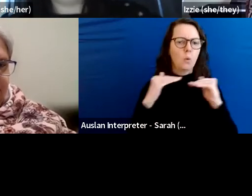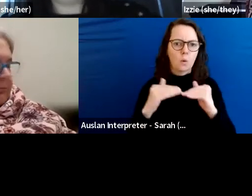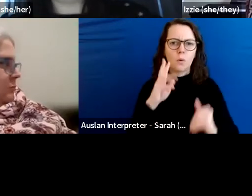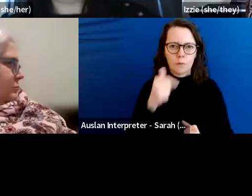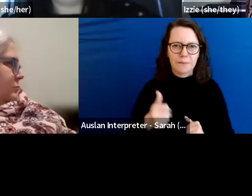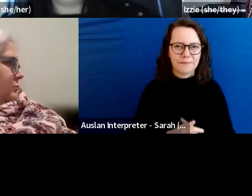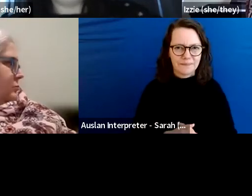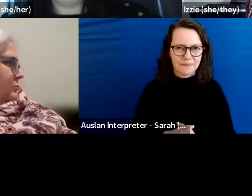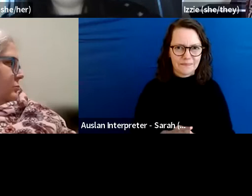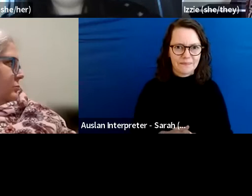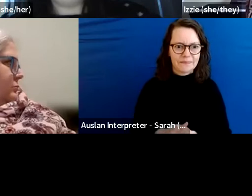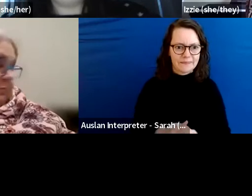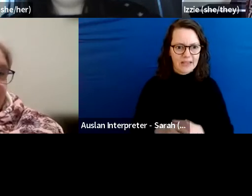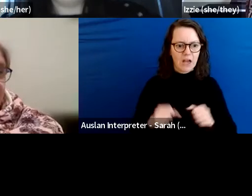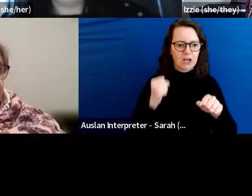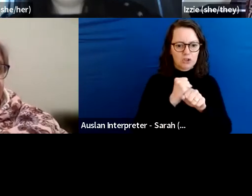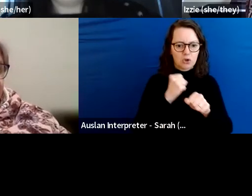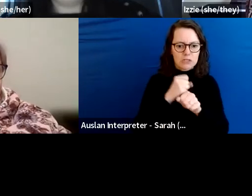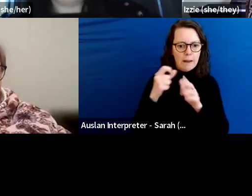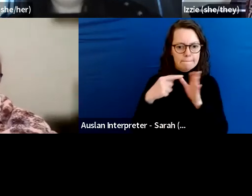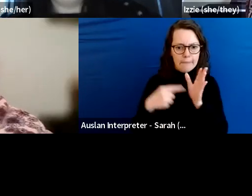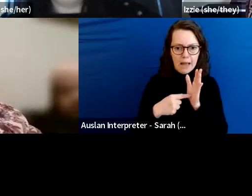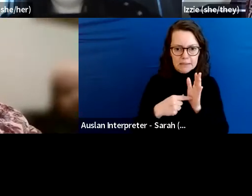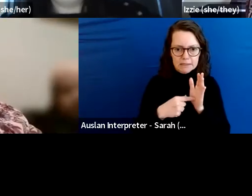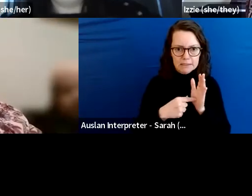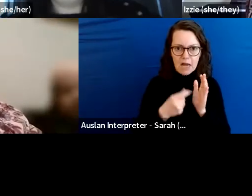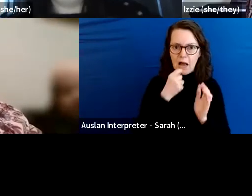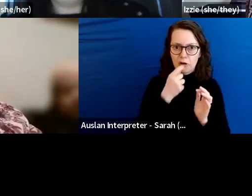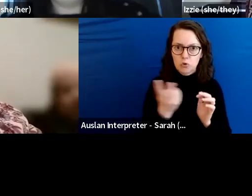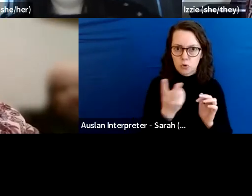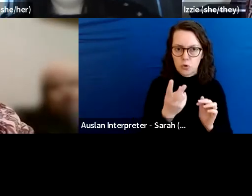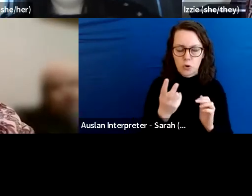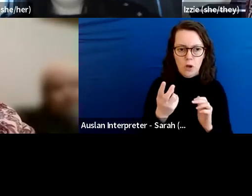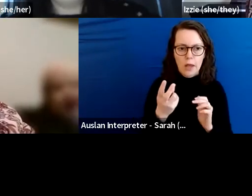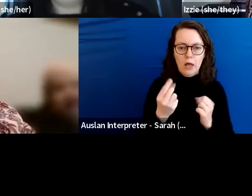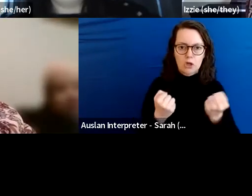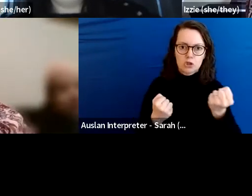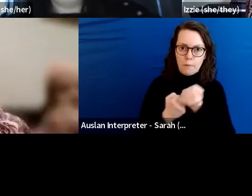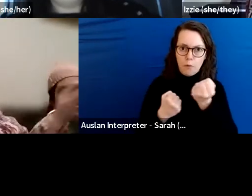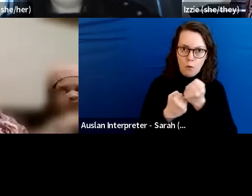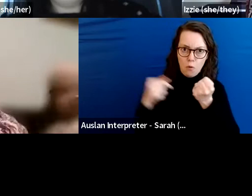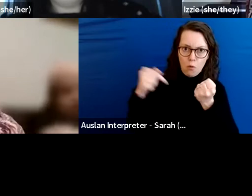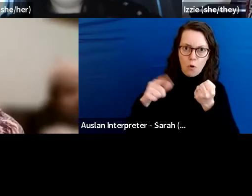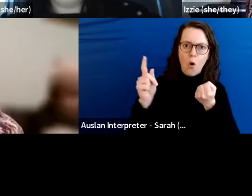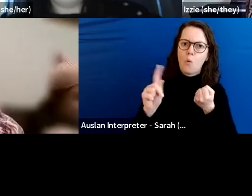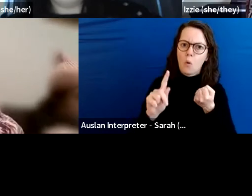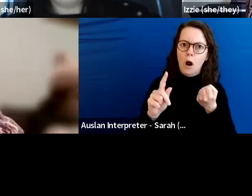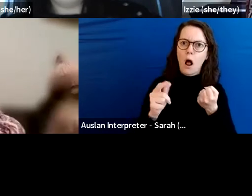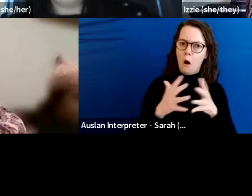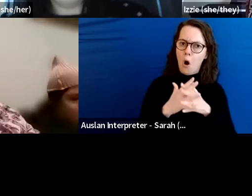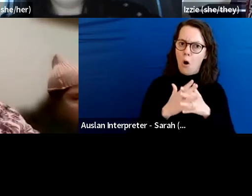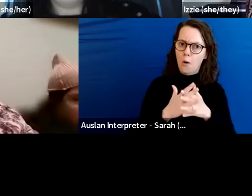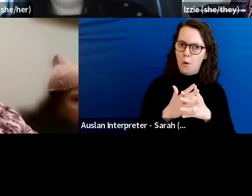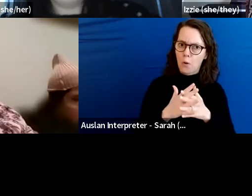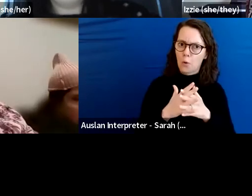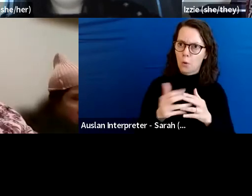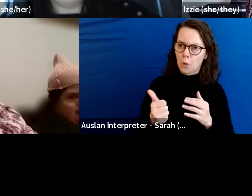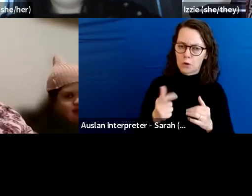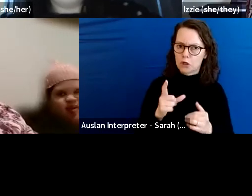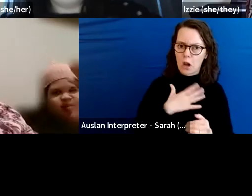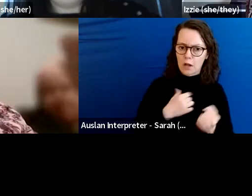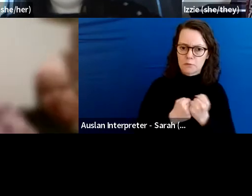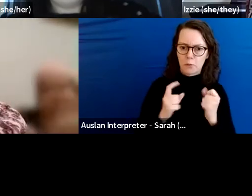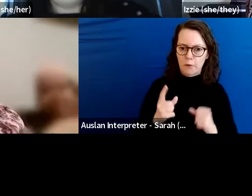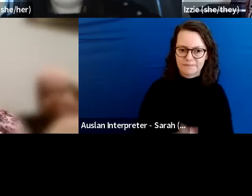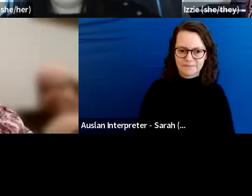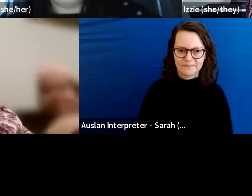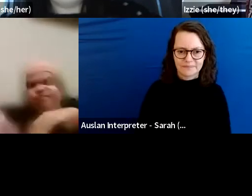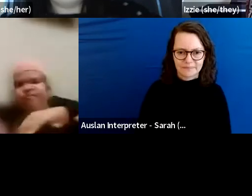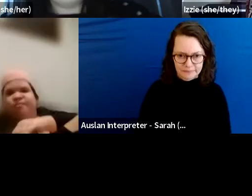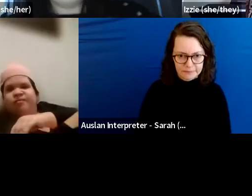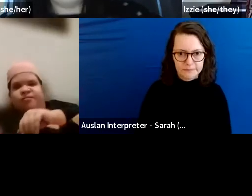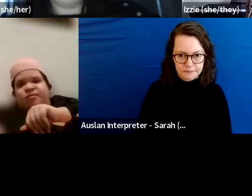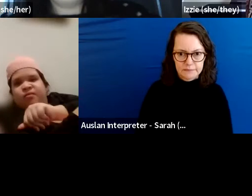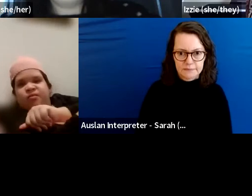So, that's great, and Georgia and pat Can I throw to you next. So we're talking about supports and and what you found useful during George's childhood, please.